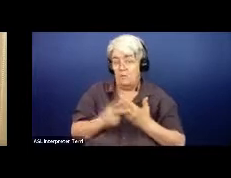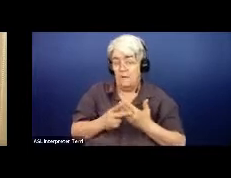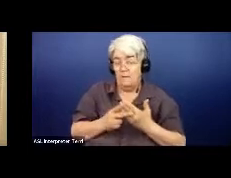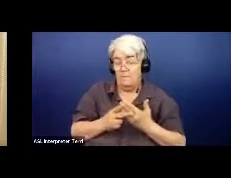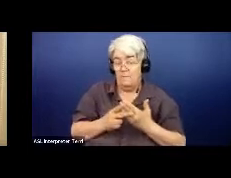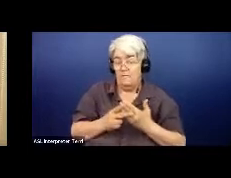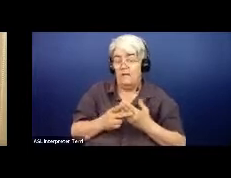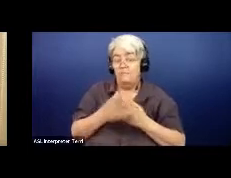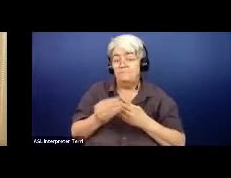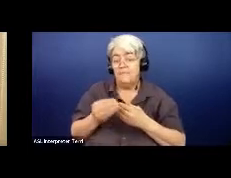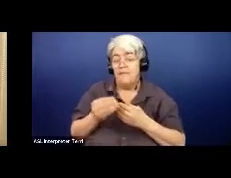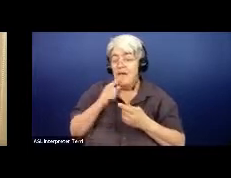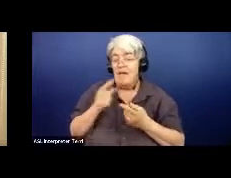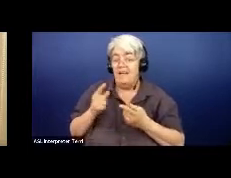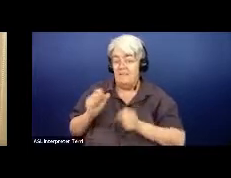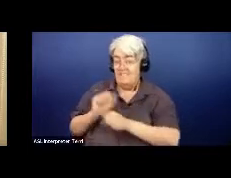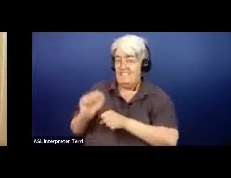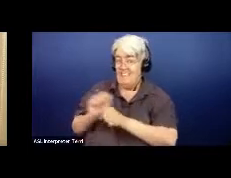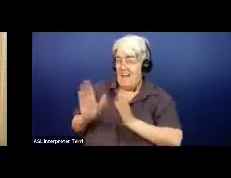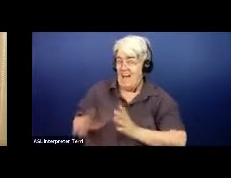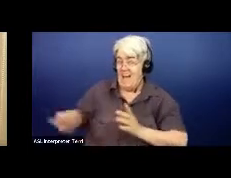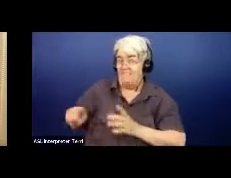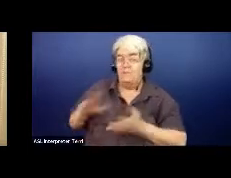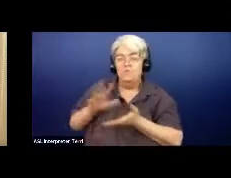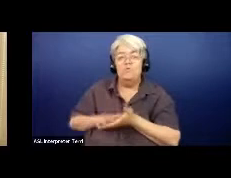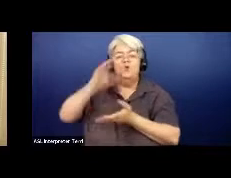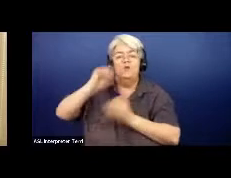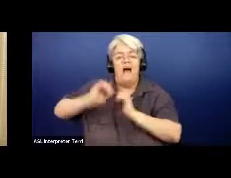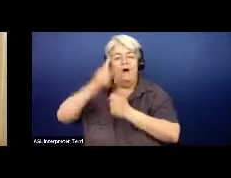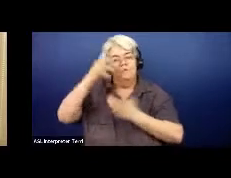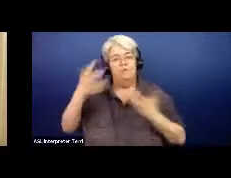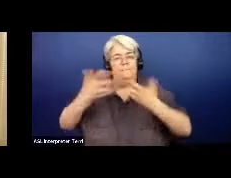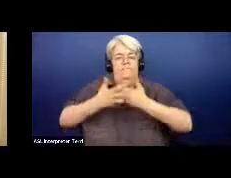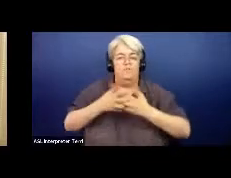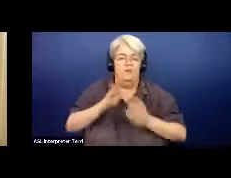staff in settings accommodation. You heard me mention that a few minutes ago. There's